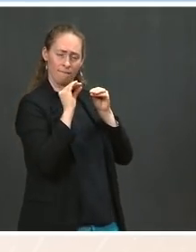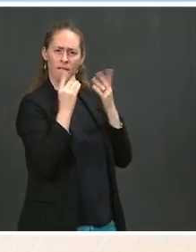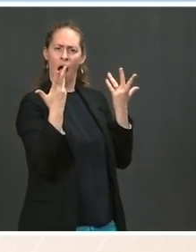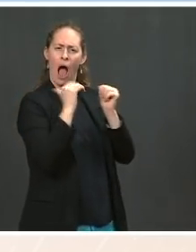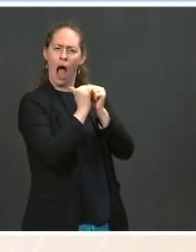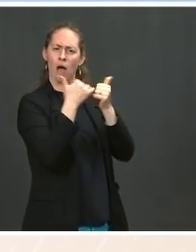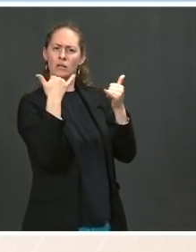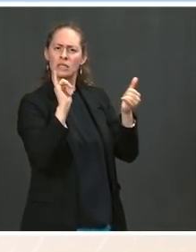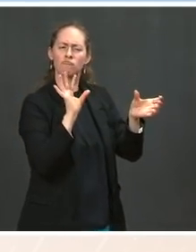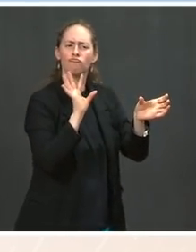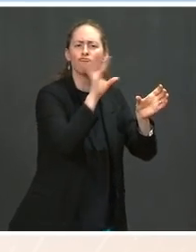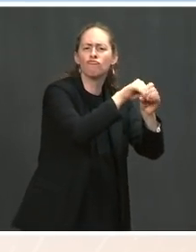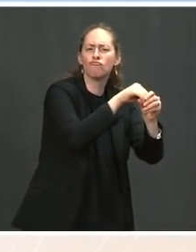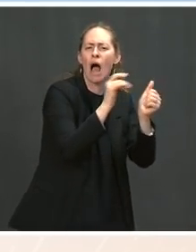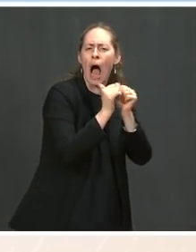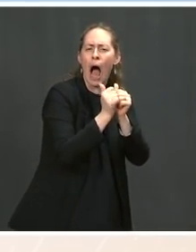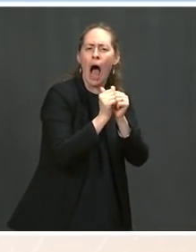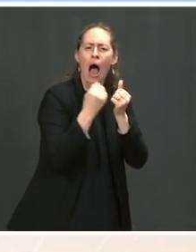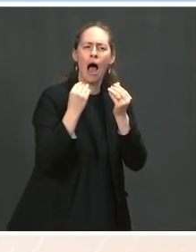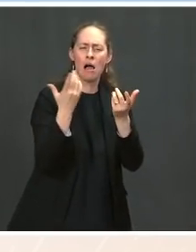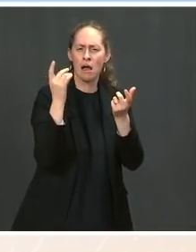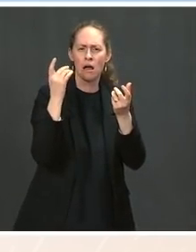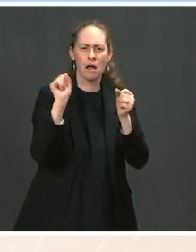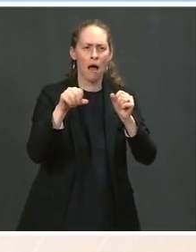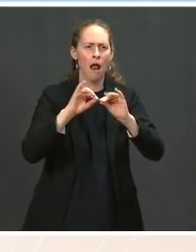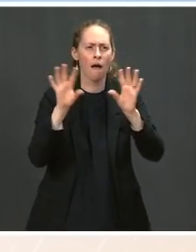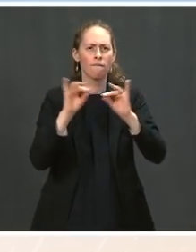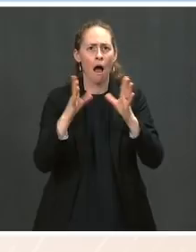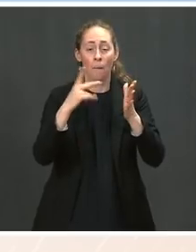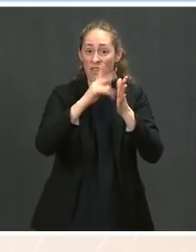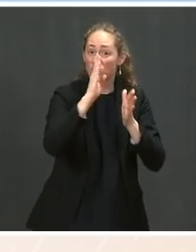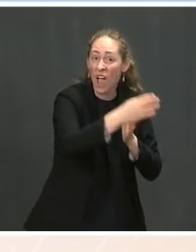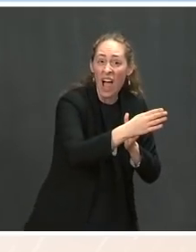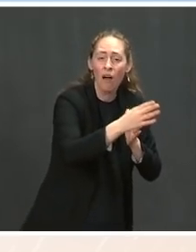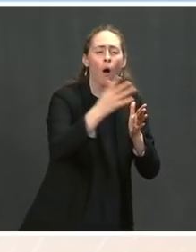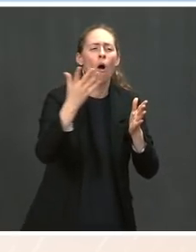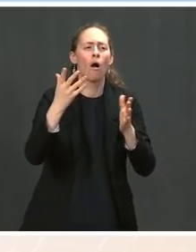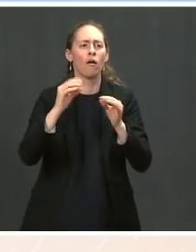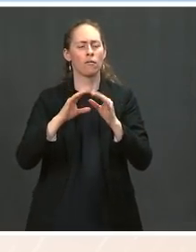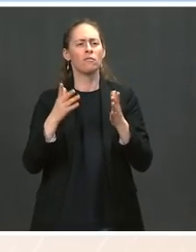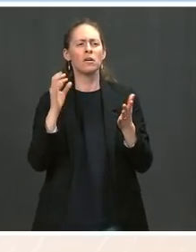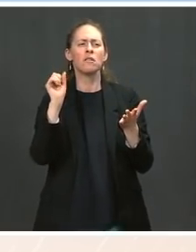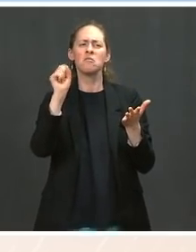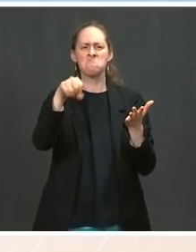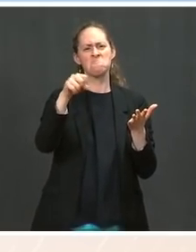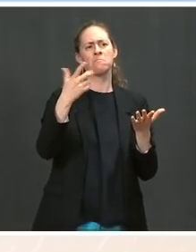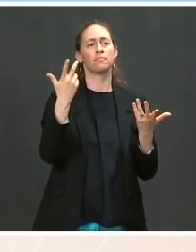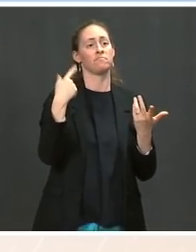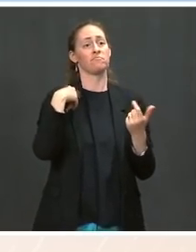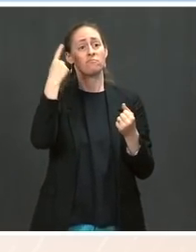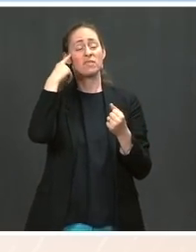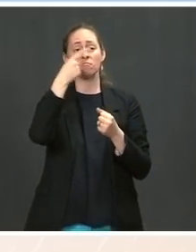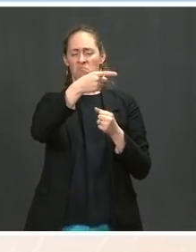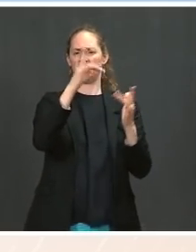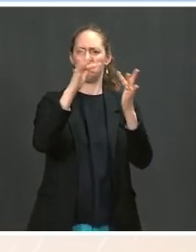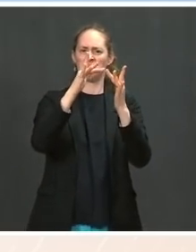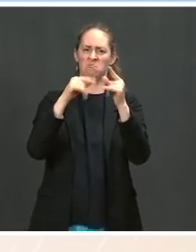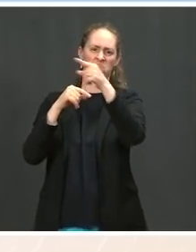Ms. Psaki: You mean in direct engagement? The Press: Mm-hmm. Ms. Psaki: Well, I would leave that, in part, to the State Department, who would be leading on any diplomatic talks and conversations.